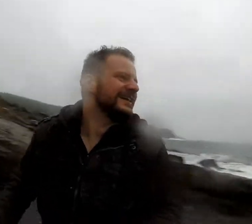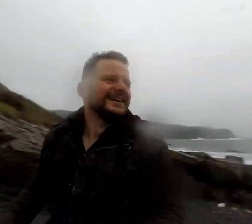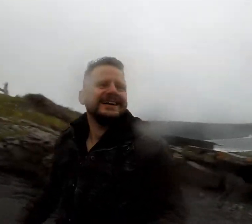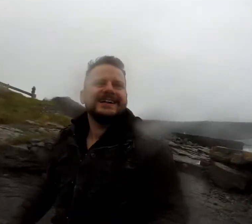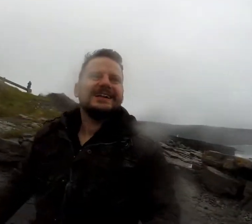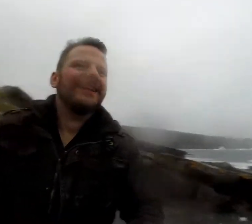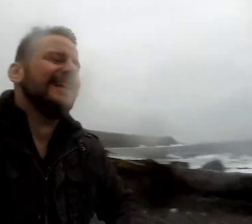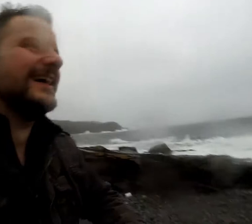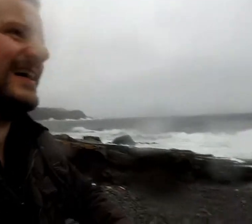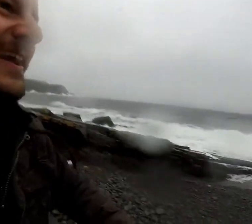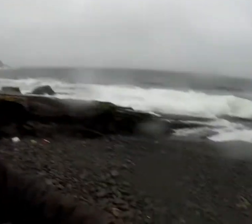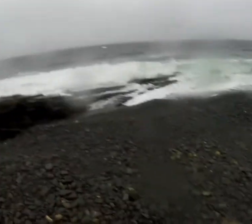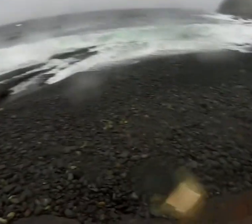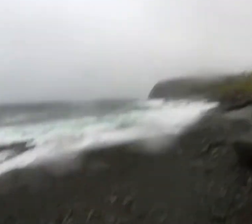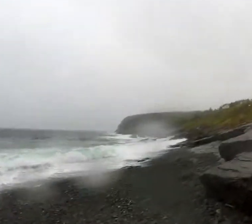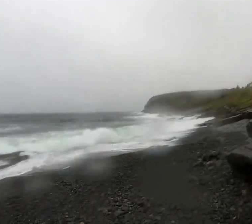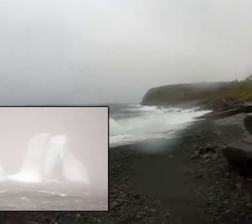[HINGE SQUEAKING]